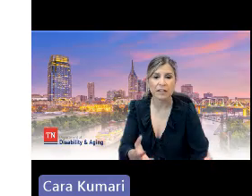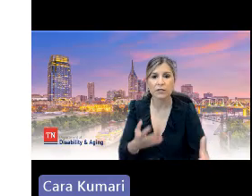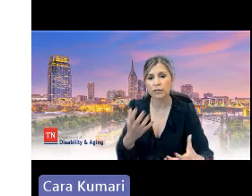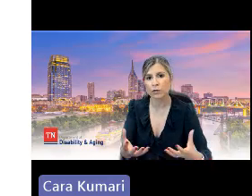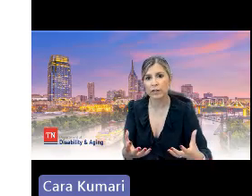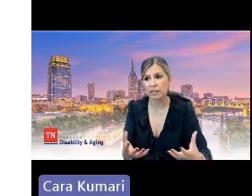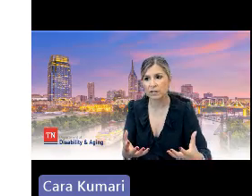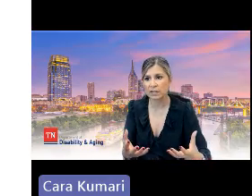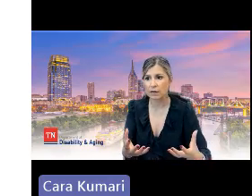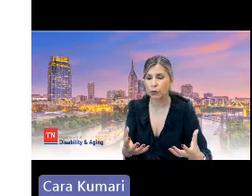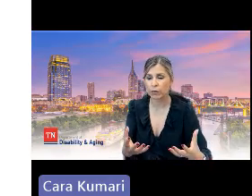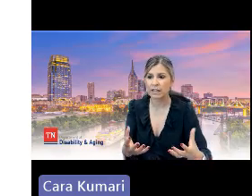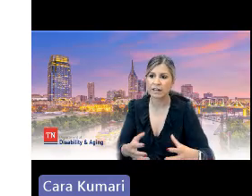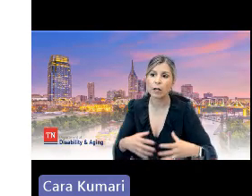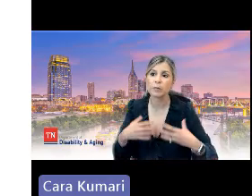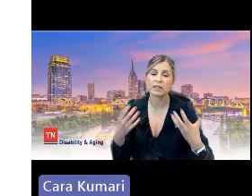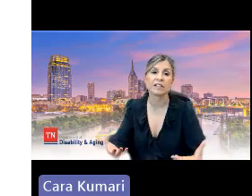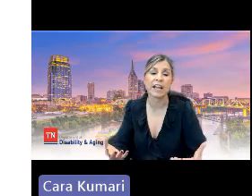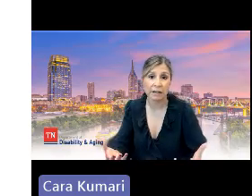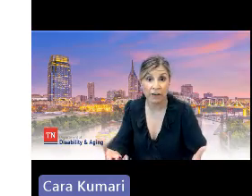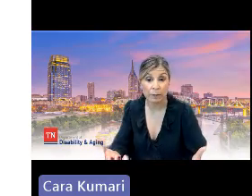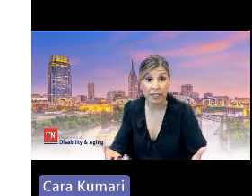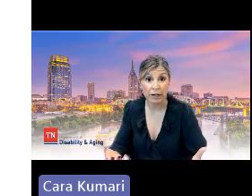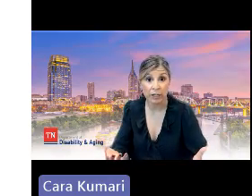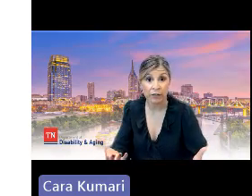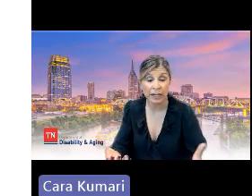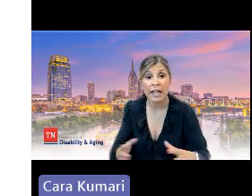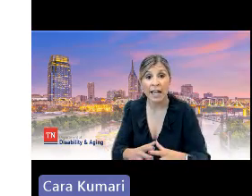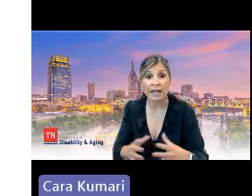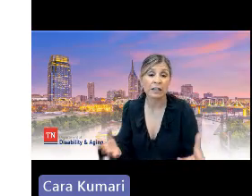And these are services for things that help sustain family caregiving and allow